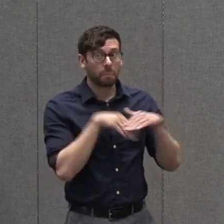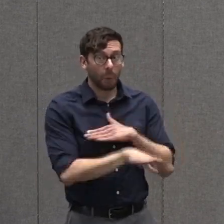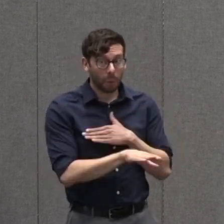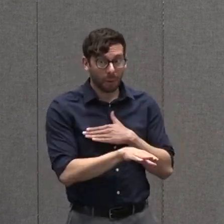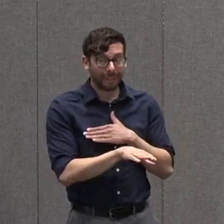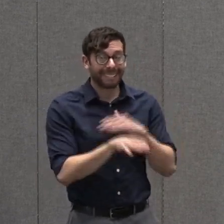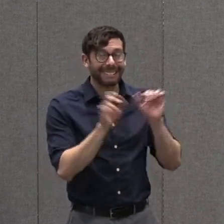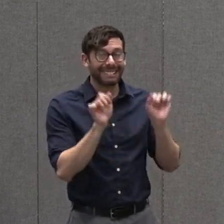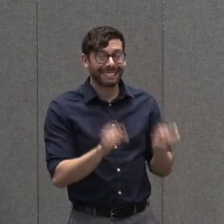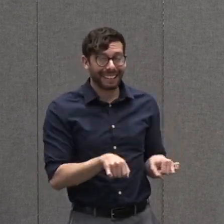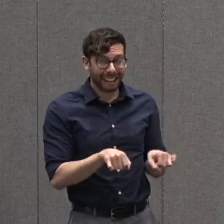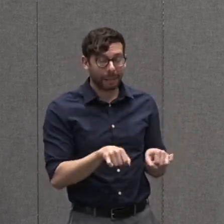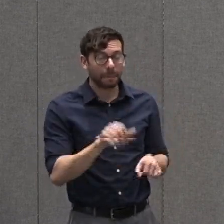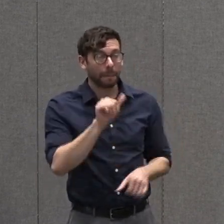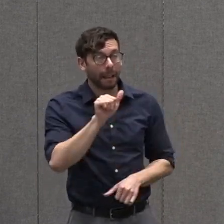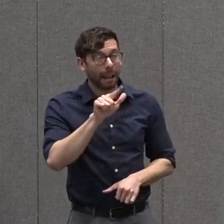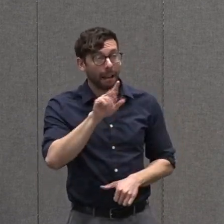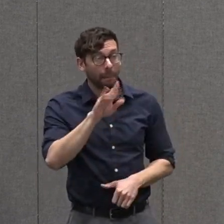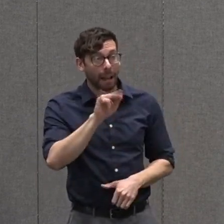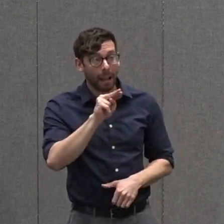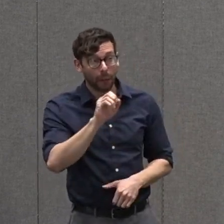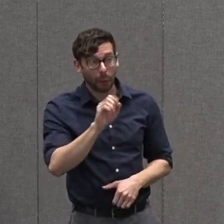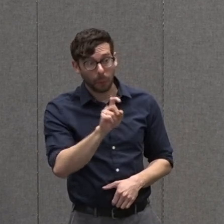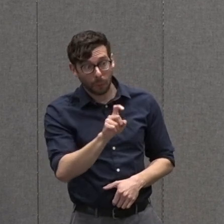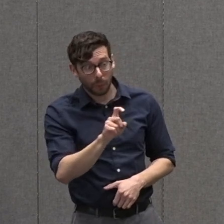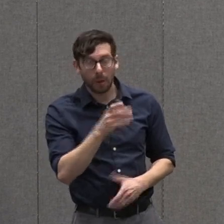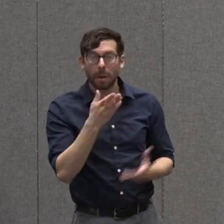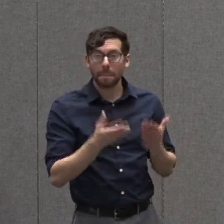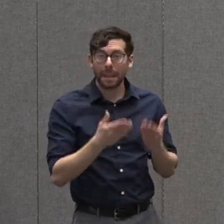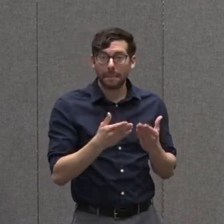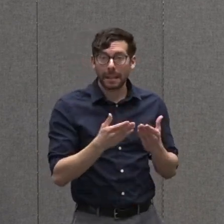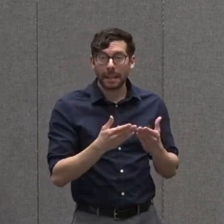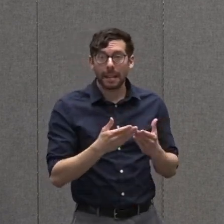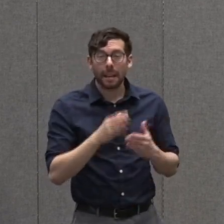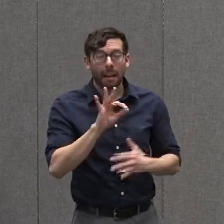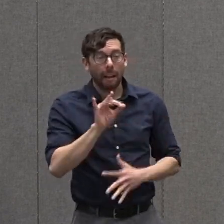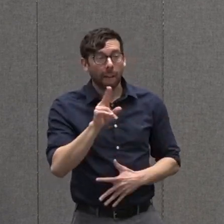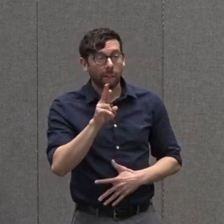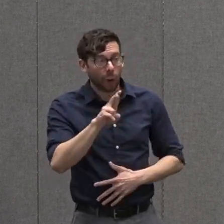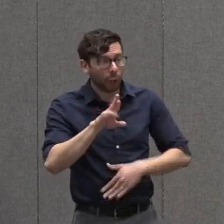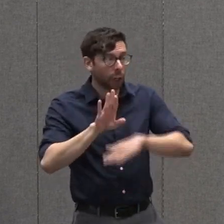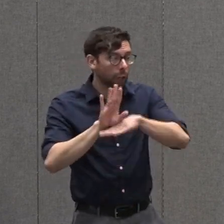And then they may have a white, or yellowish fur, or hair, or skin color.